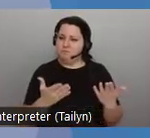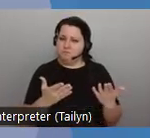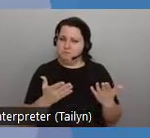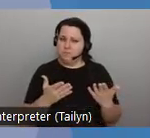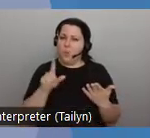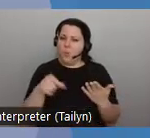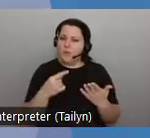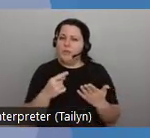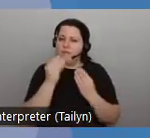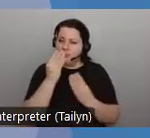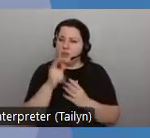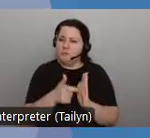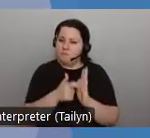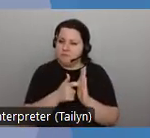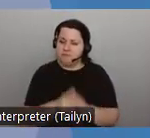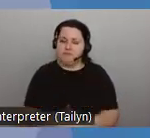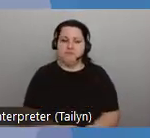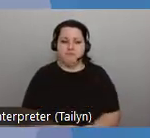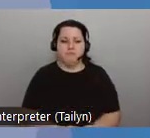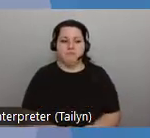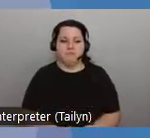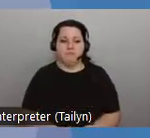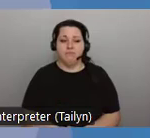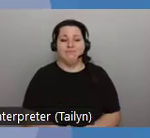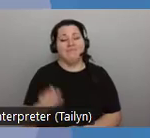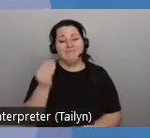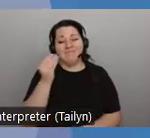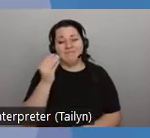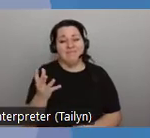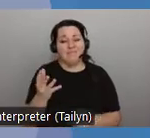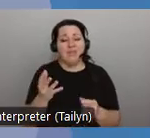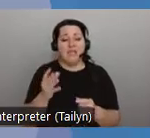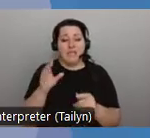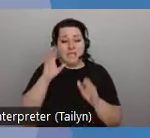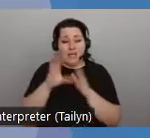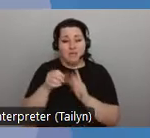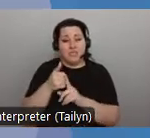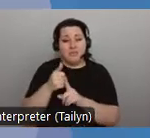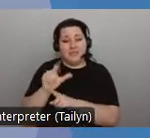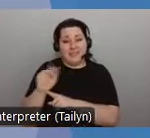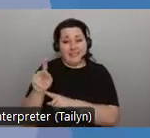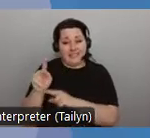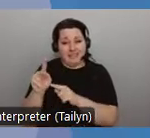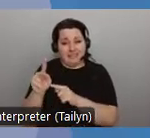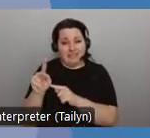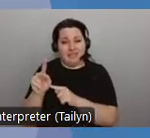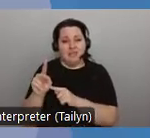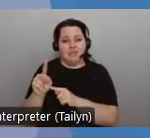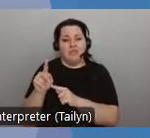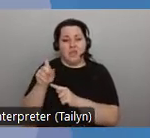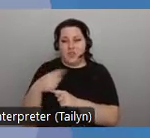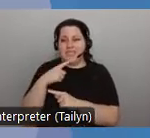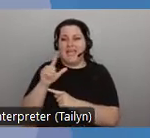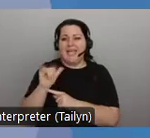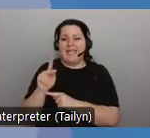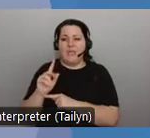users that. There software, we can lean on that to do that for us. So